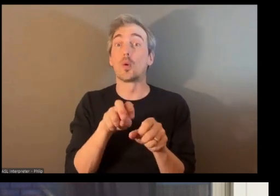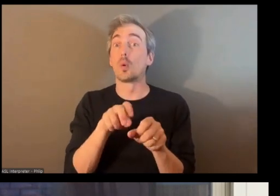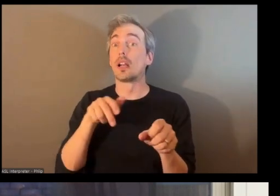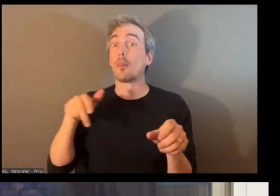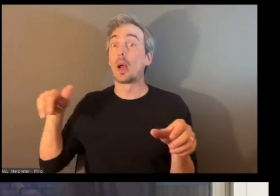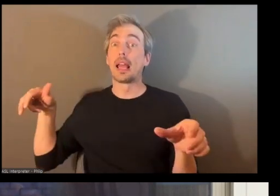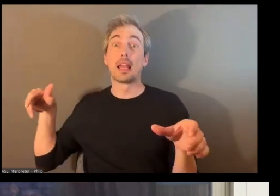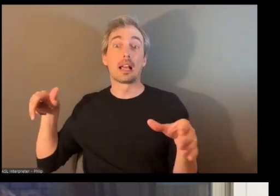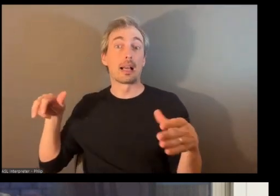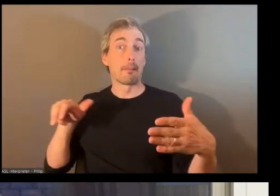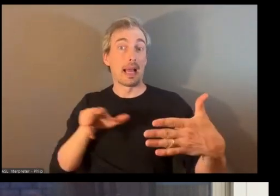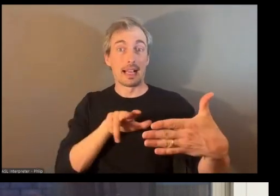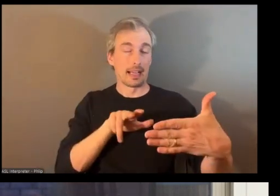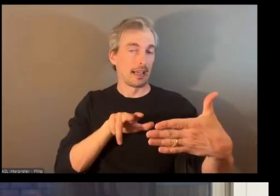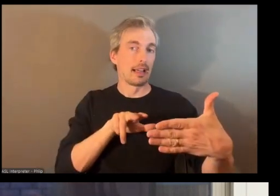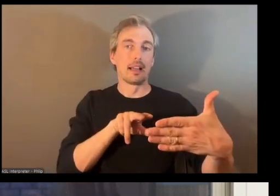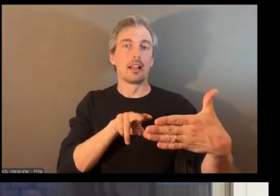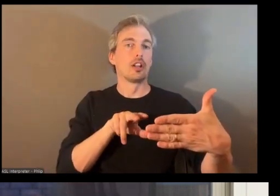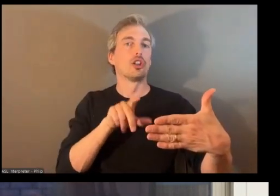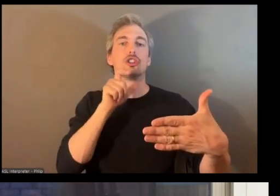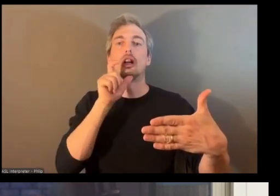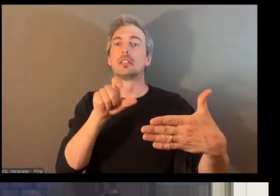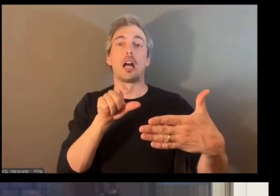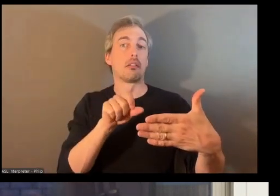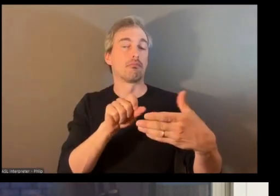That they still can come and continue the task where they left it off.